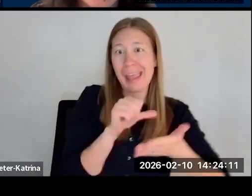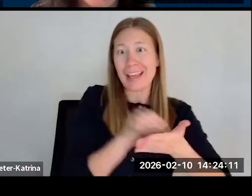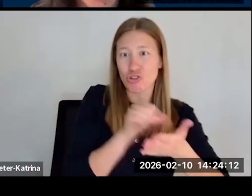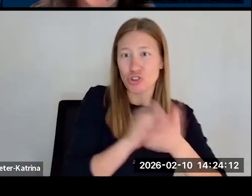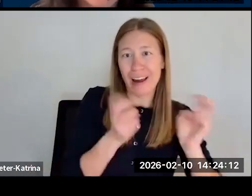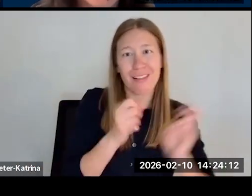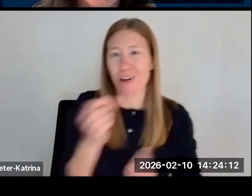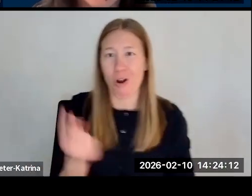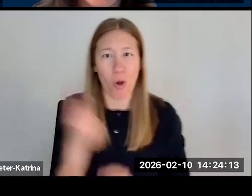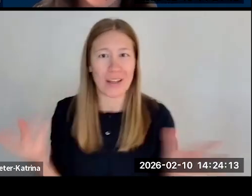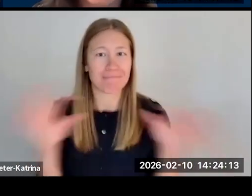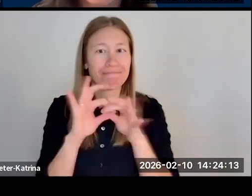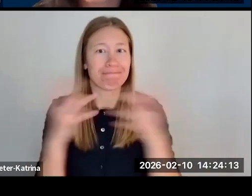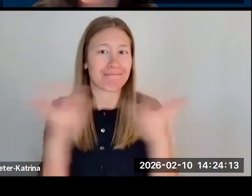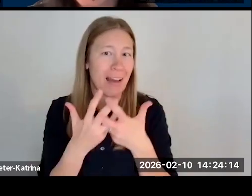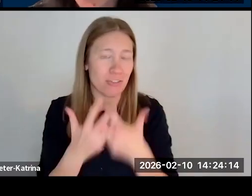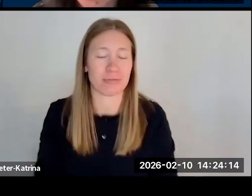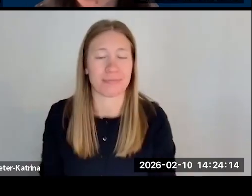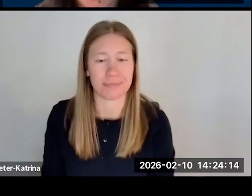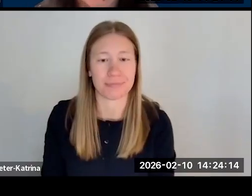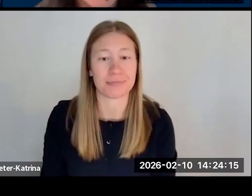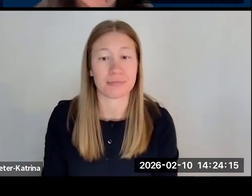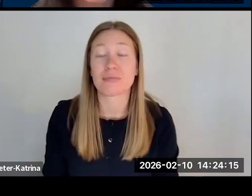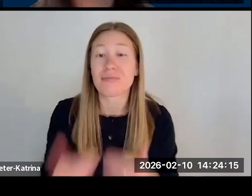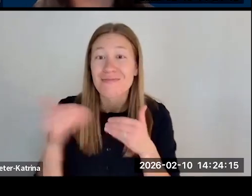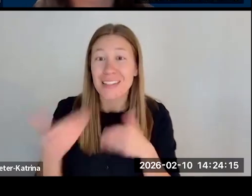Next best practice is to not skip heading levels.